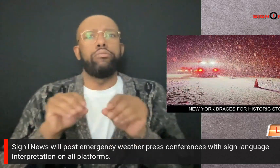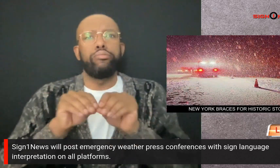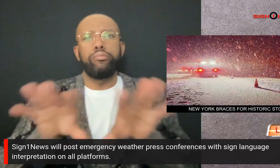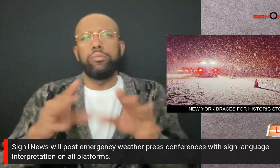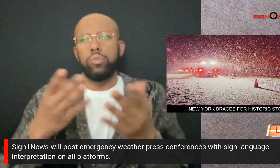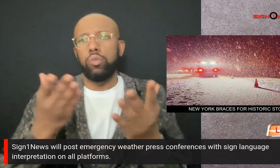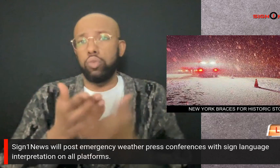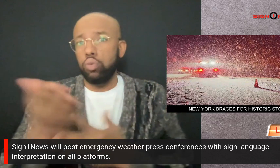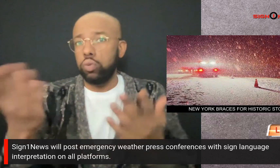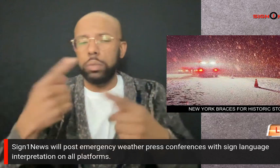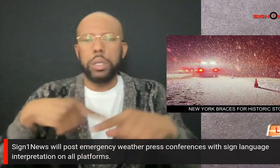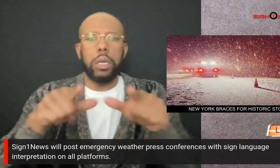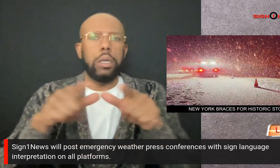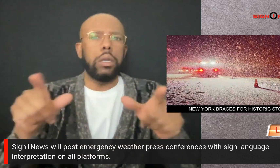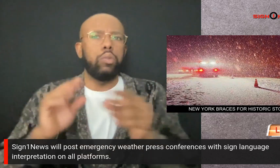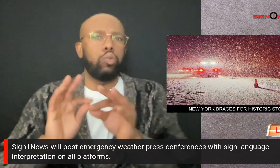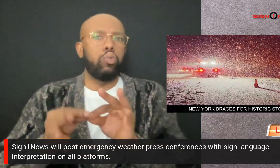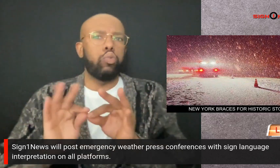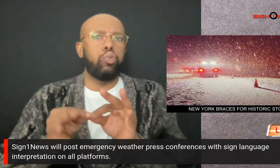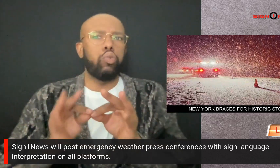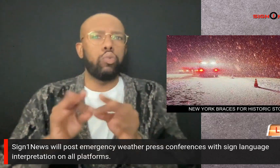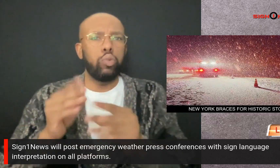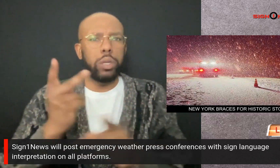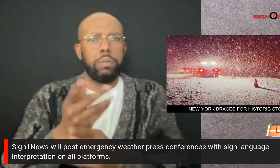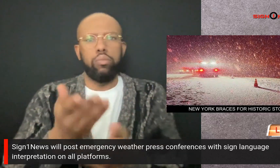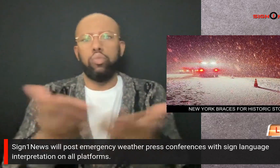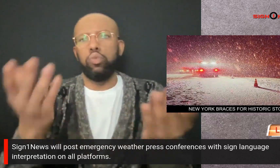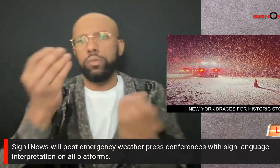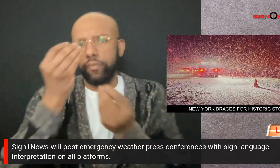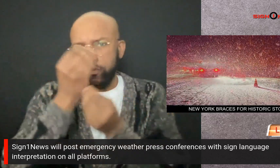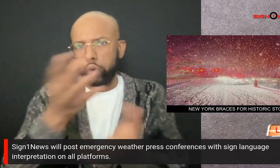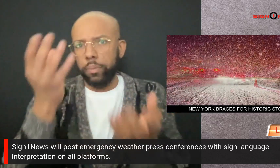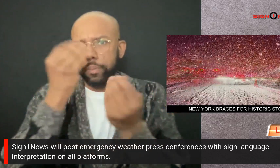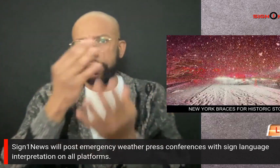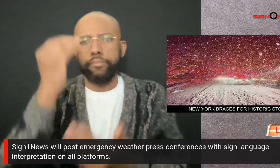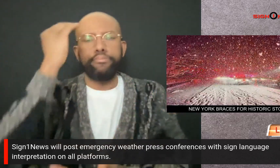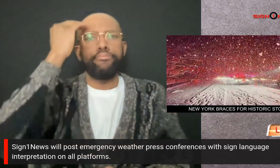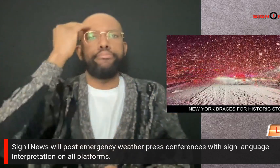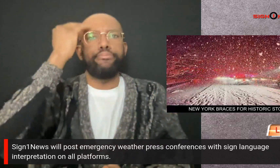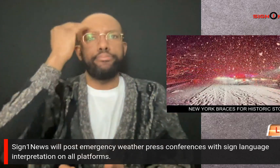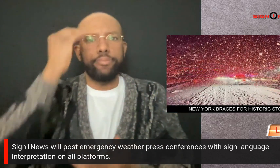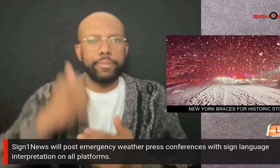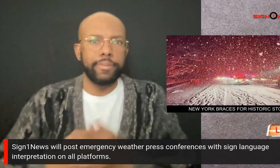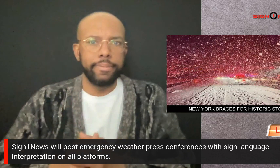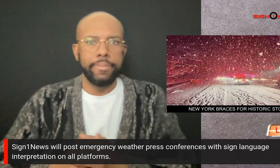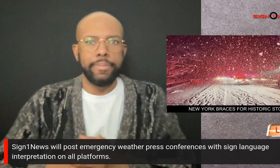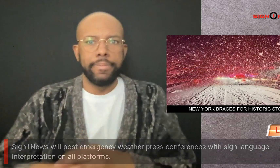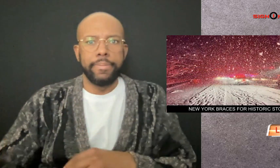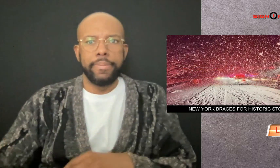with sign language interpretation to keep our viewers in the path of the storm informed and safe